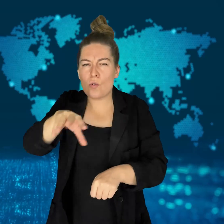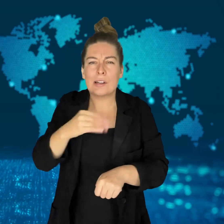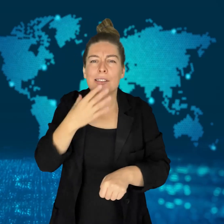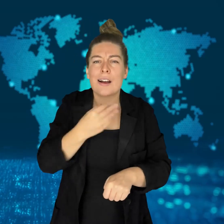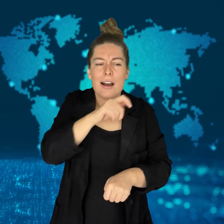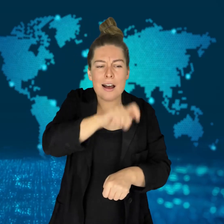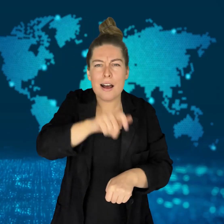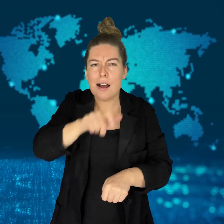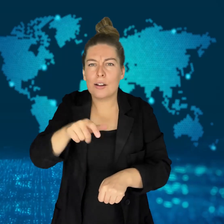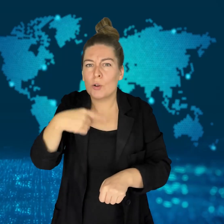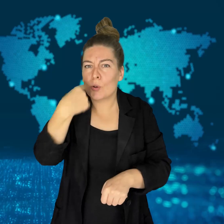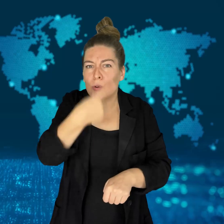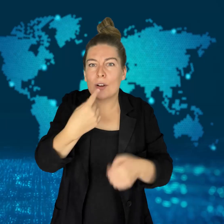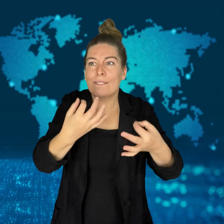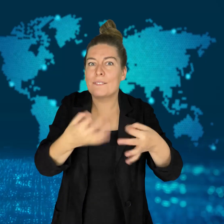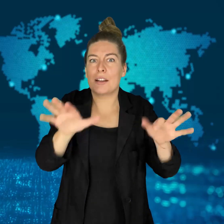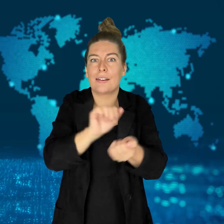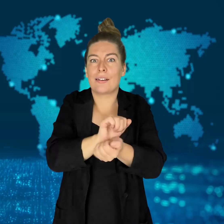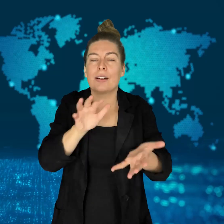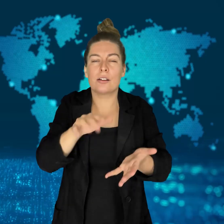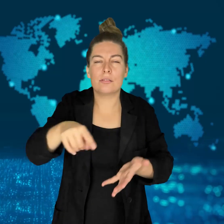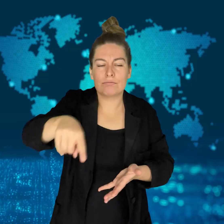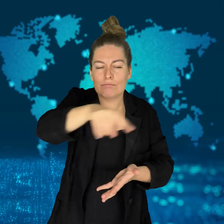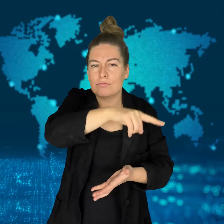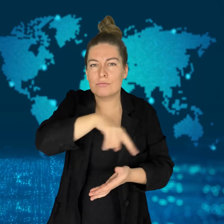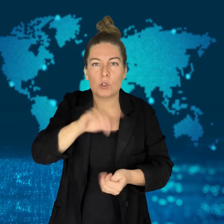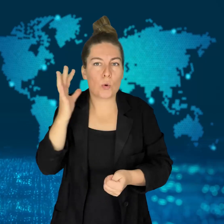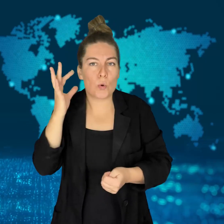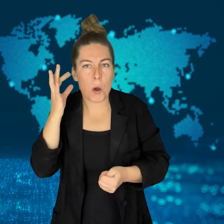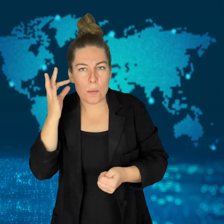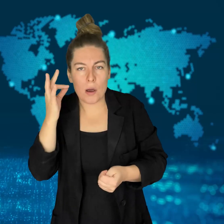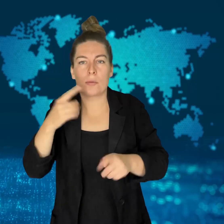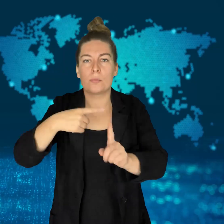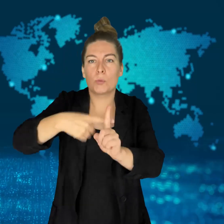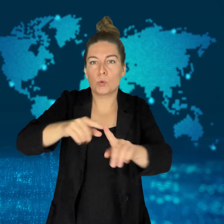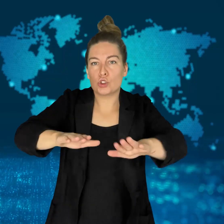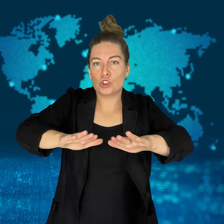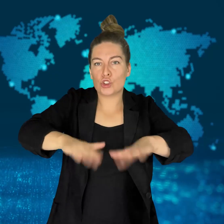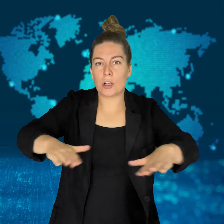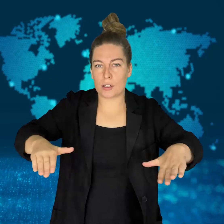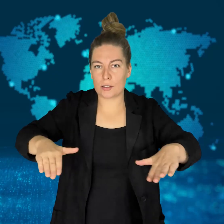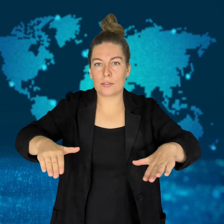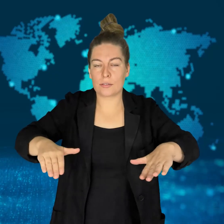Those released have almost all been women and children so far,